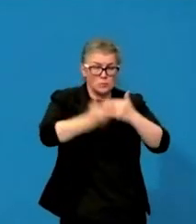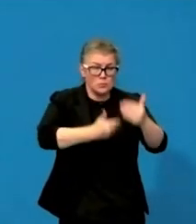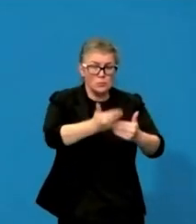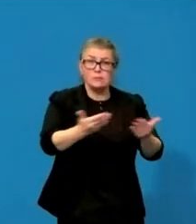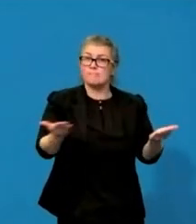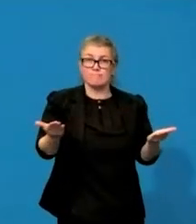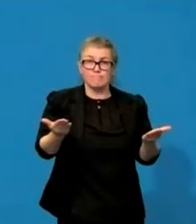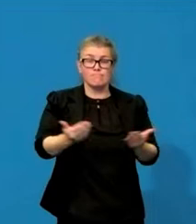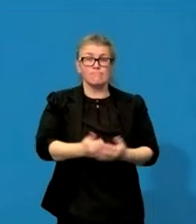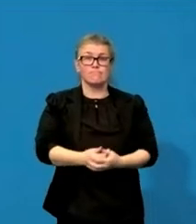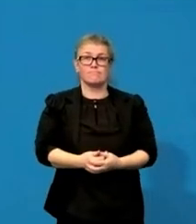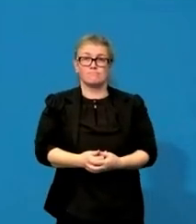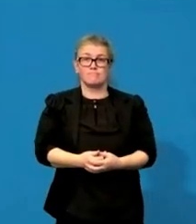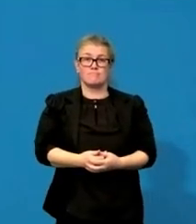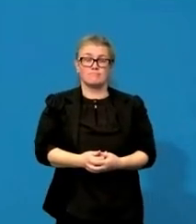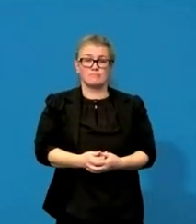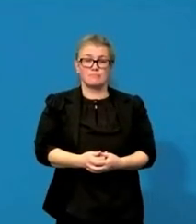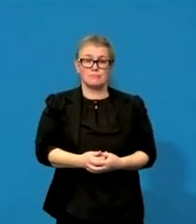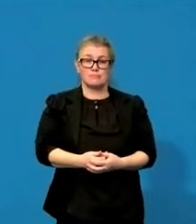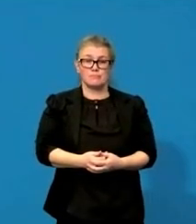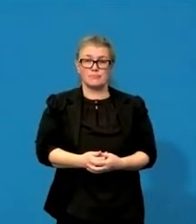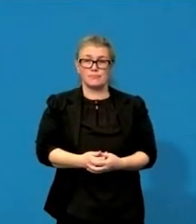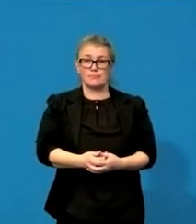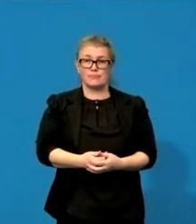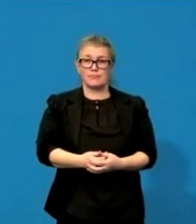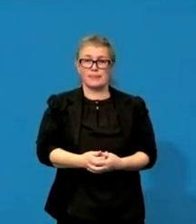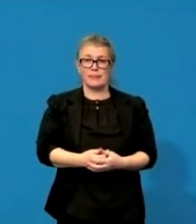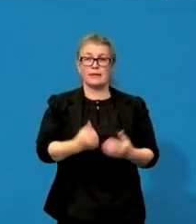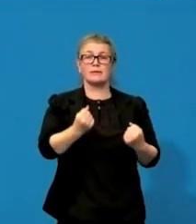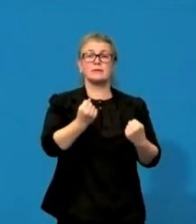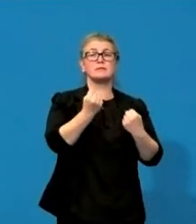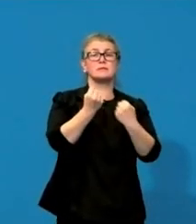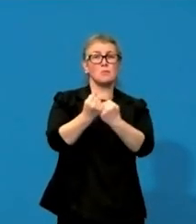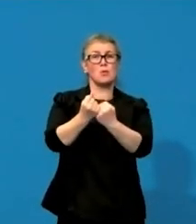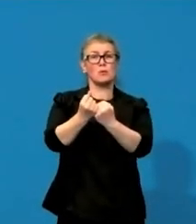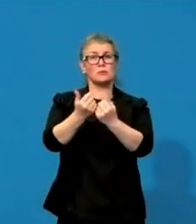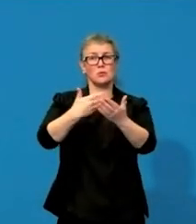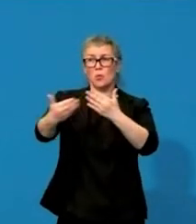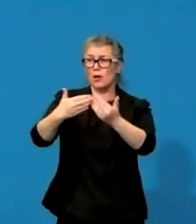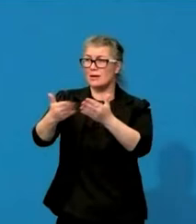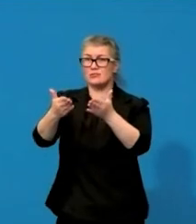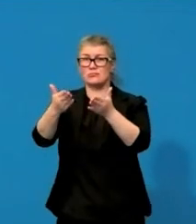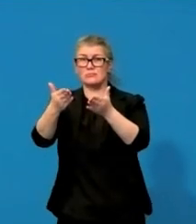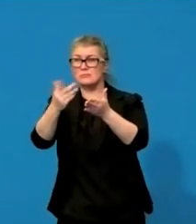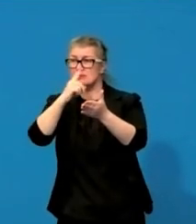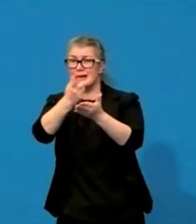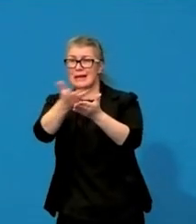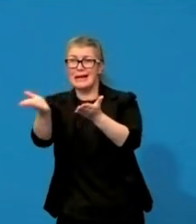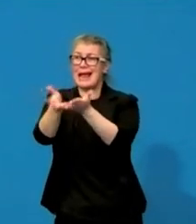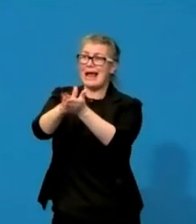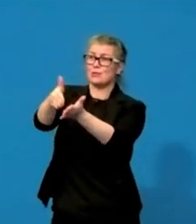Fourthly, support coordination, the difficulty in accessing the NDIS portal and,